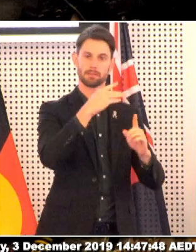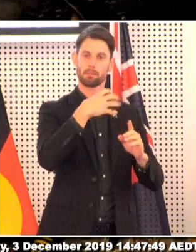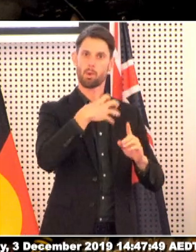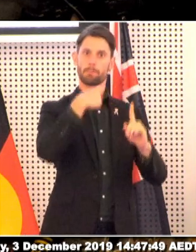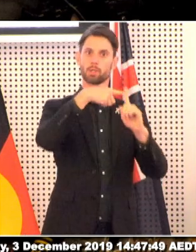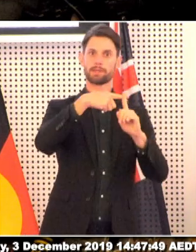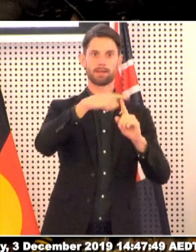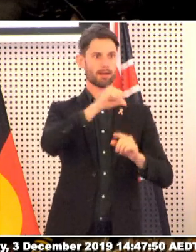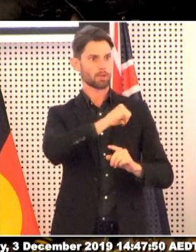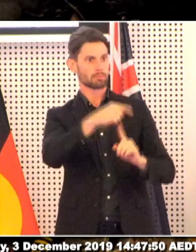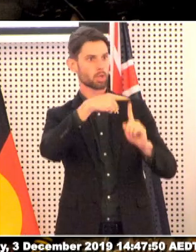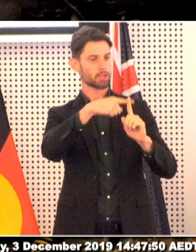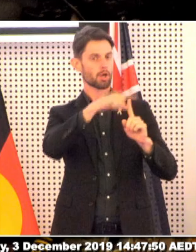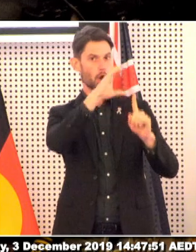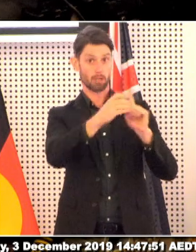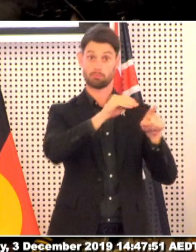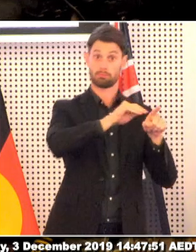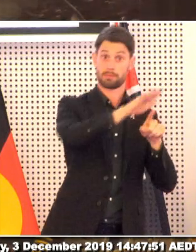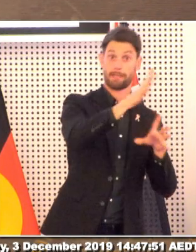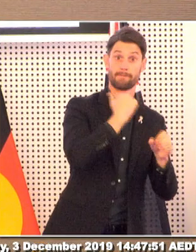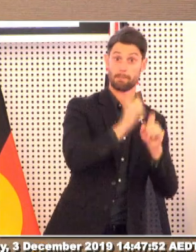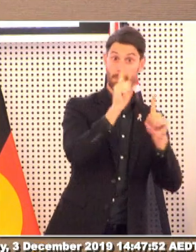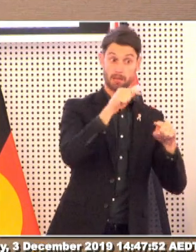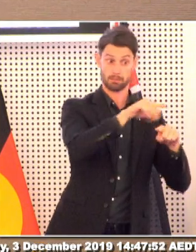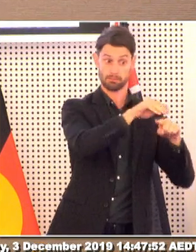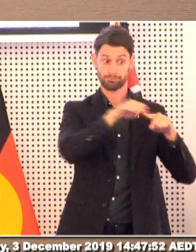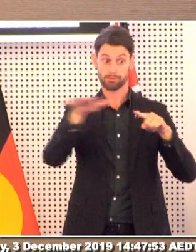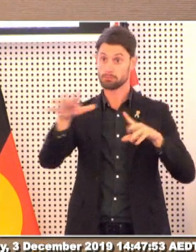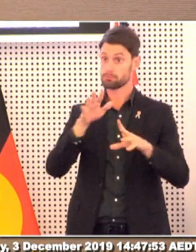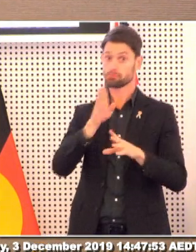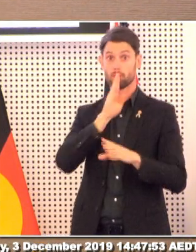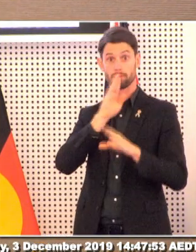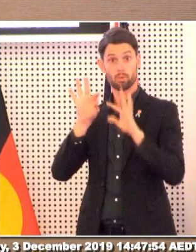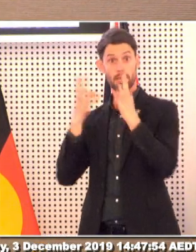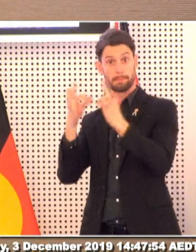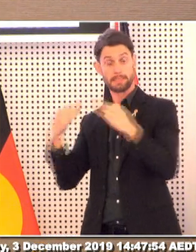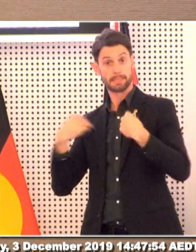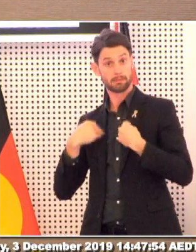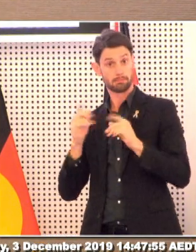sector setting. Look, I think that most of the organisations you are talking about would